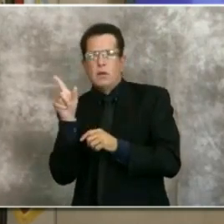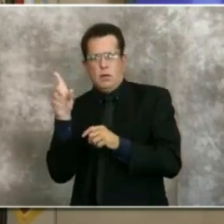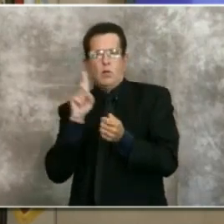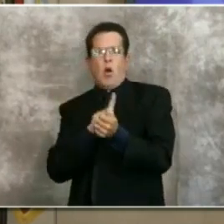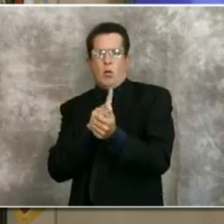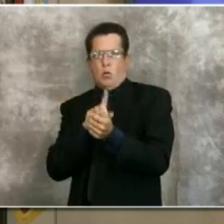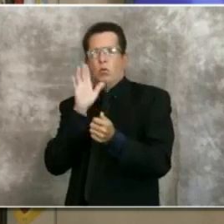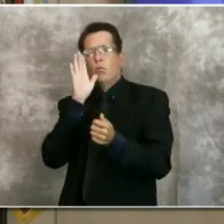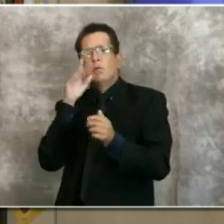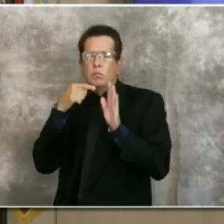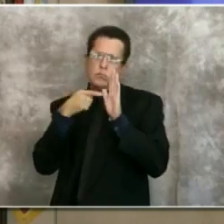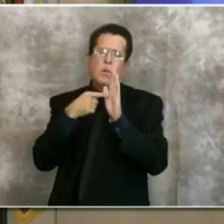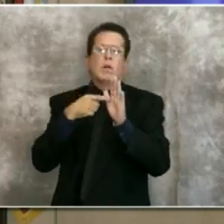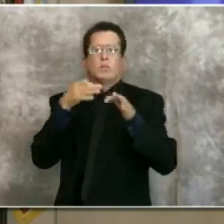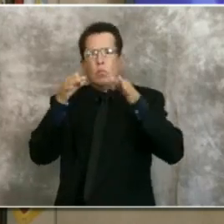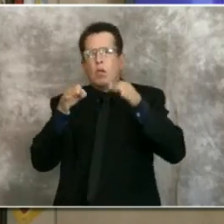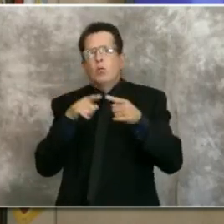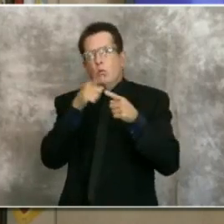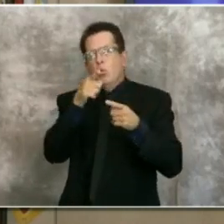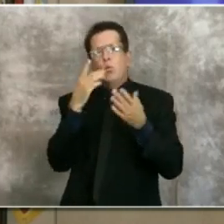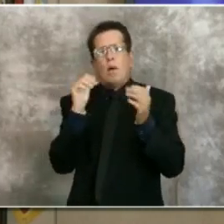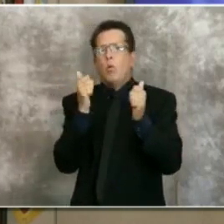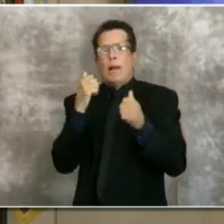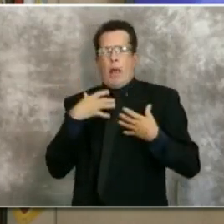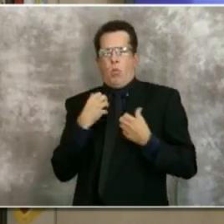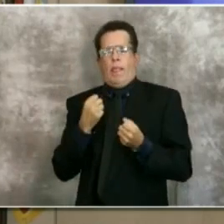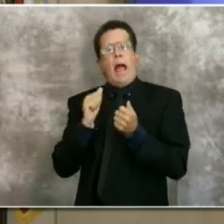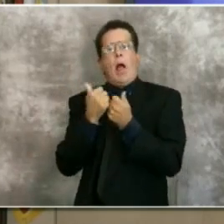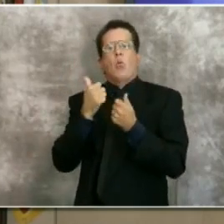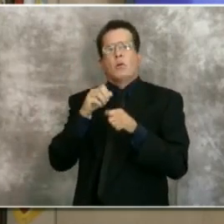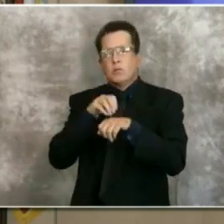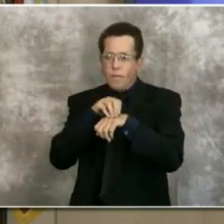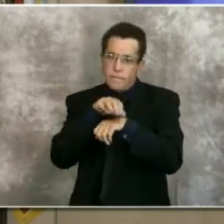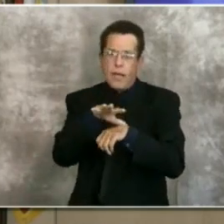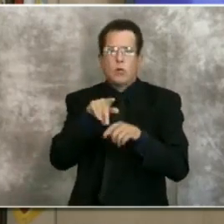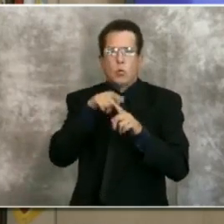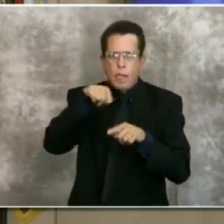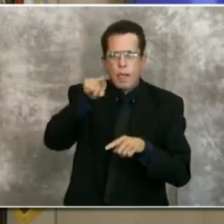FIRSTHAND THE IMPACTS OF COVID-19. DOCTOR ISEMAN IS